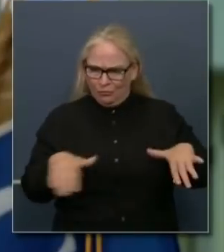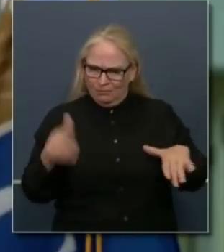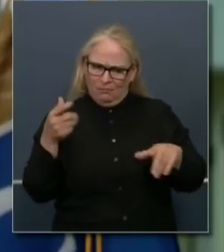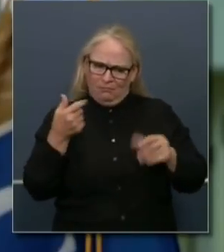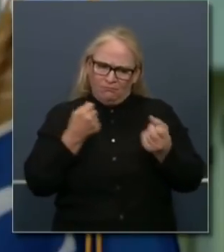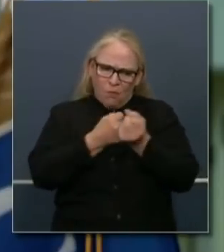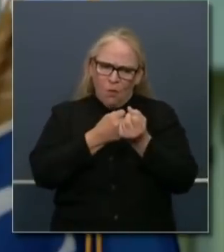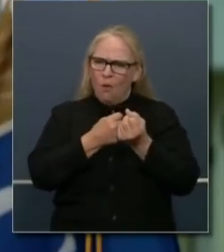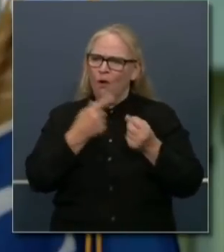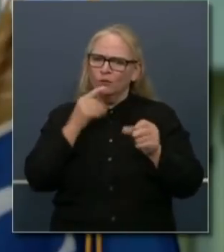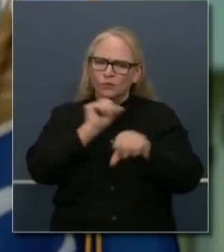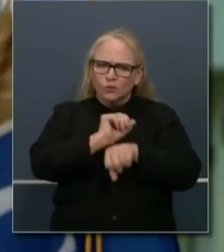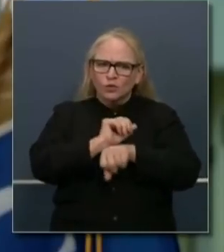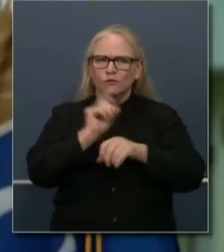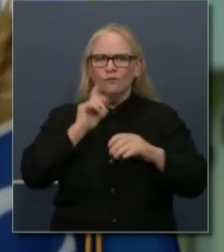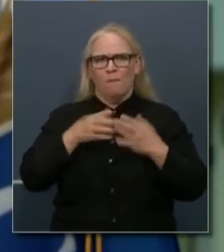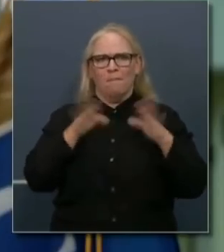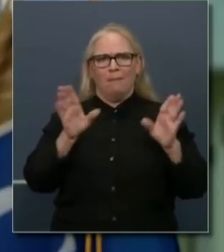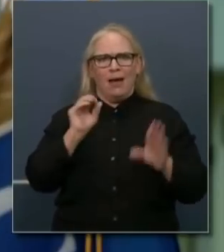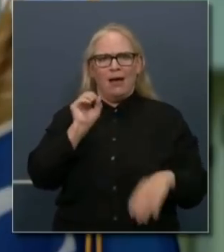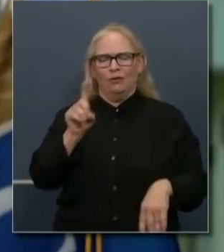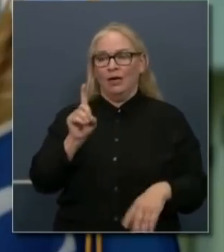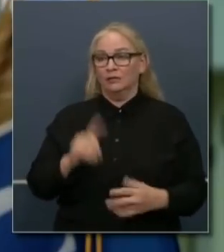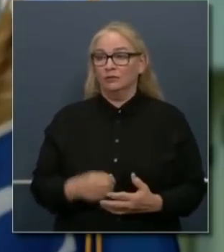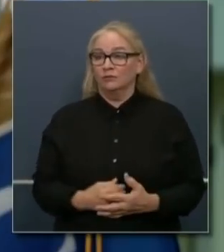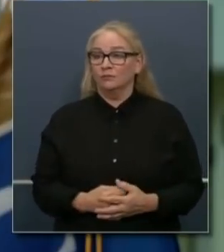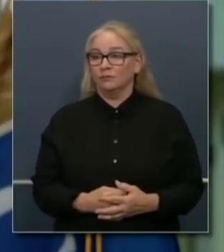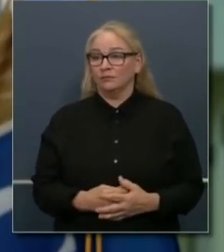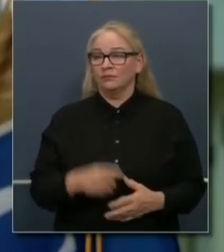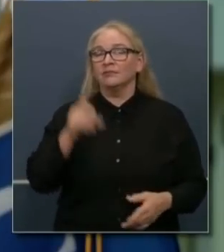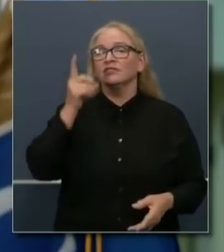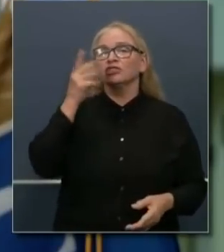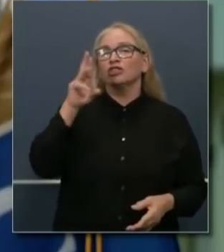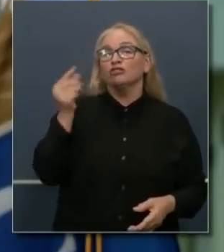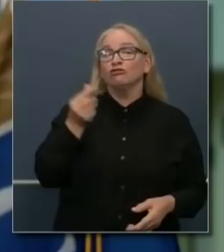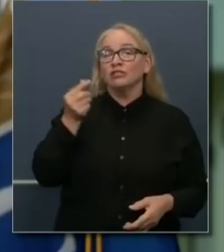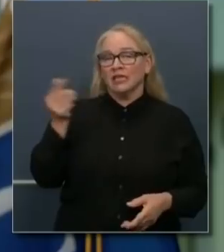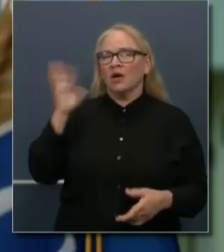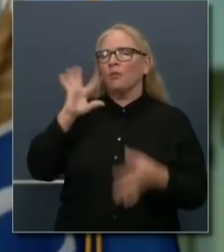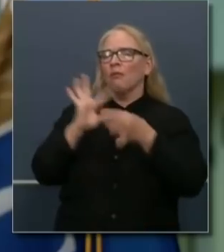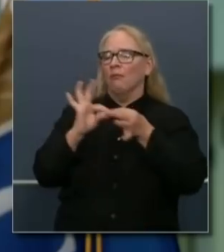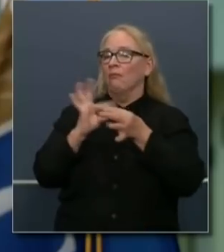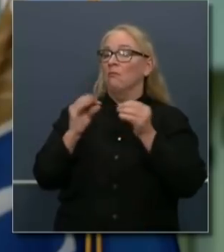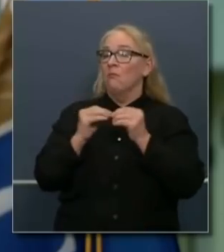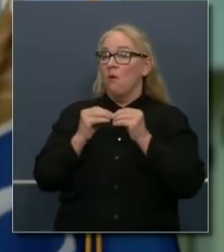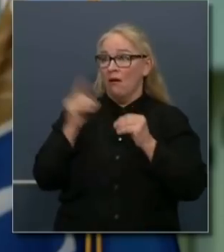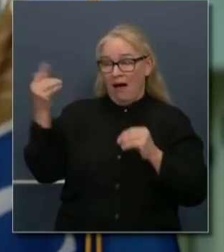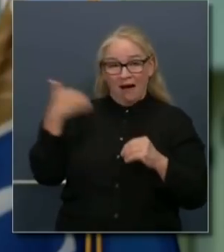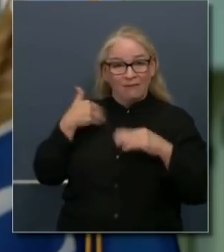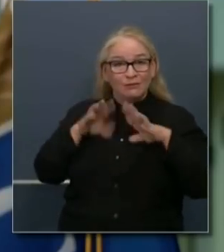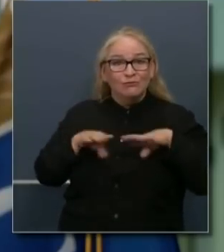BACK TO YOU. GOVERNOR'S NEWS CONFERENCE IS UNDERWAY. LET'S LISTEN IN LIVE TO THAT.